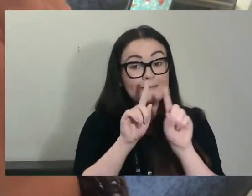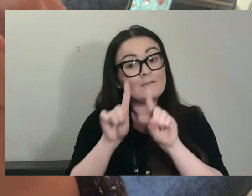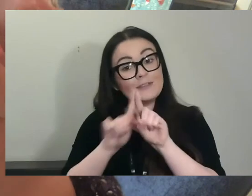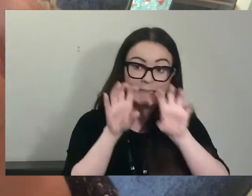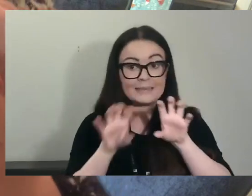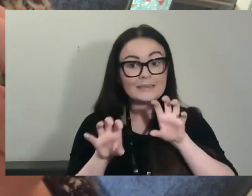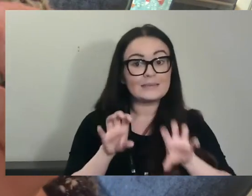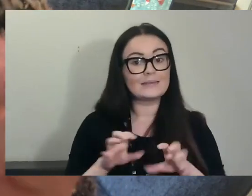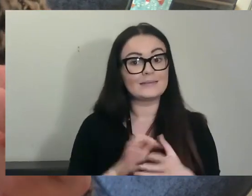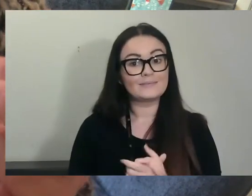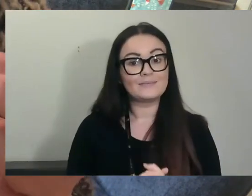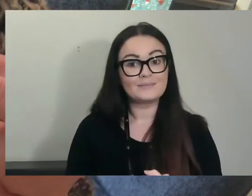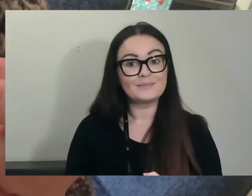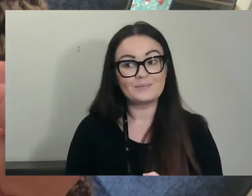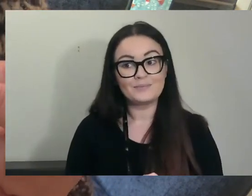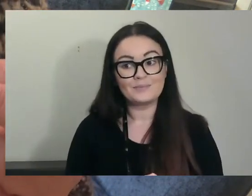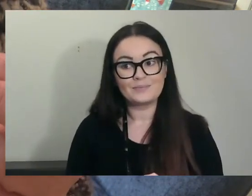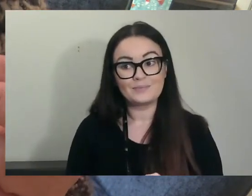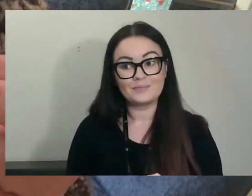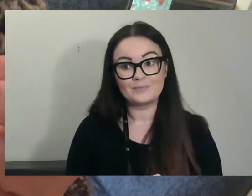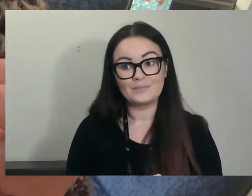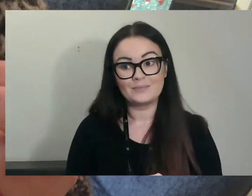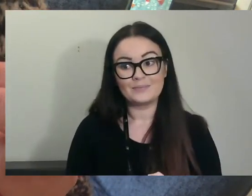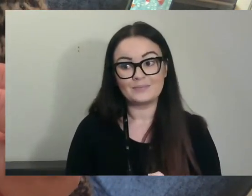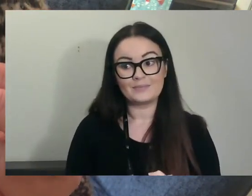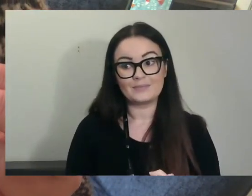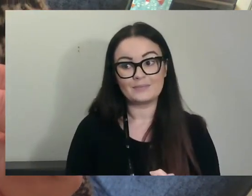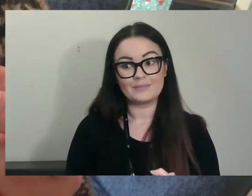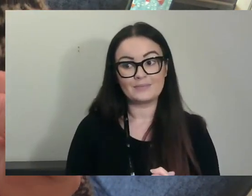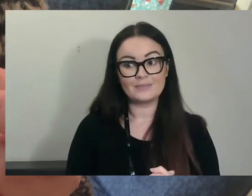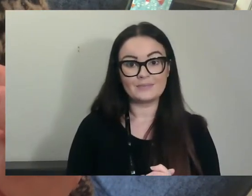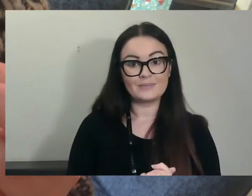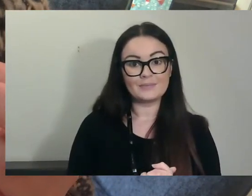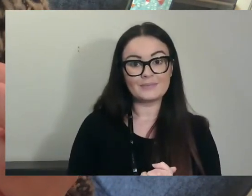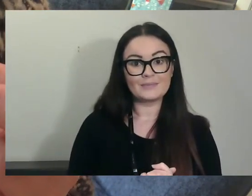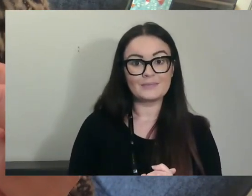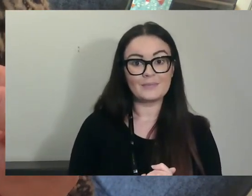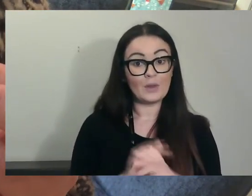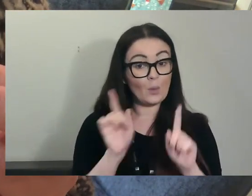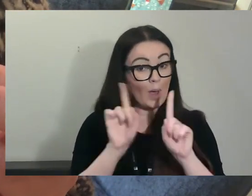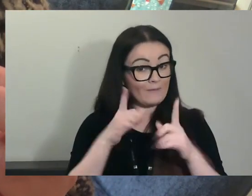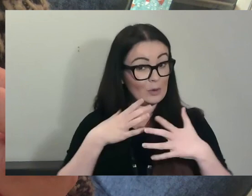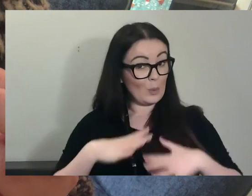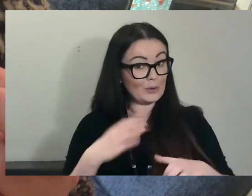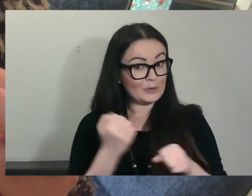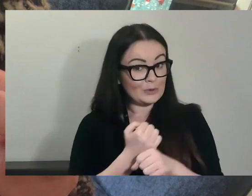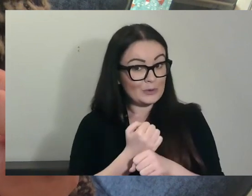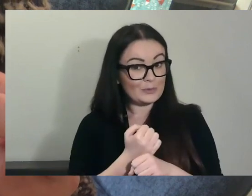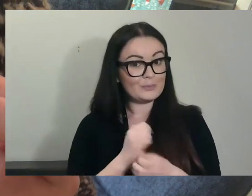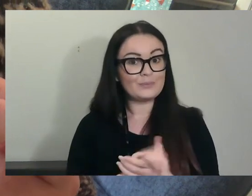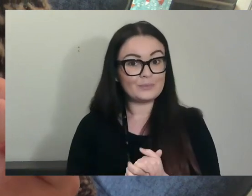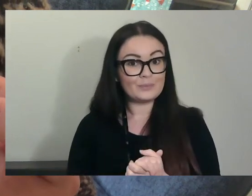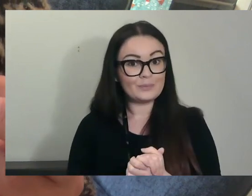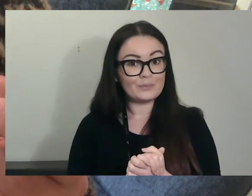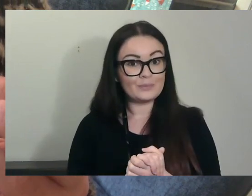different pattern prints like this with the objects. It's whatever you'd like to do, however